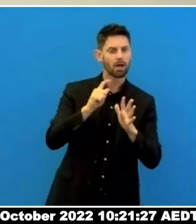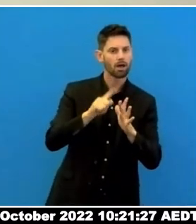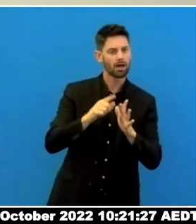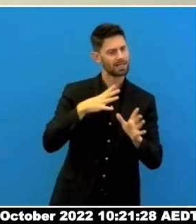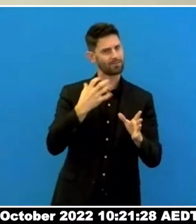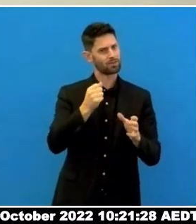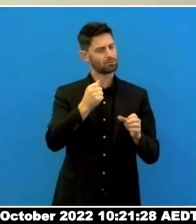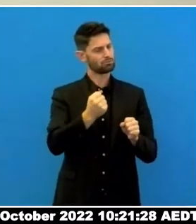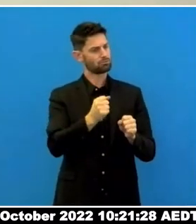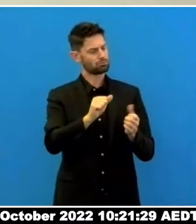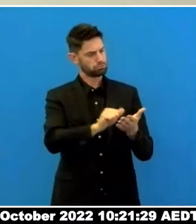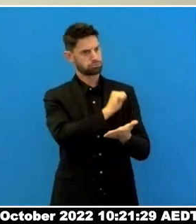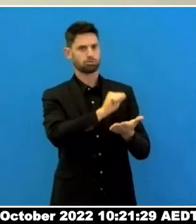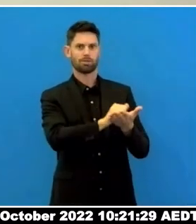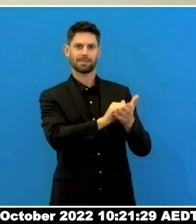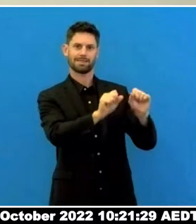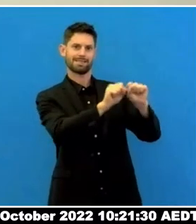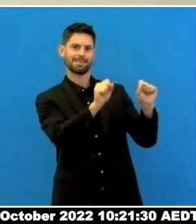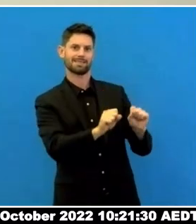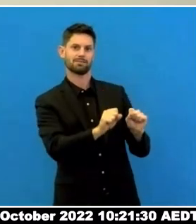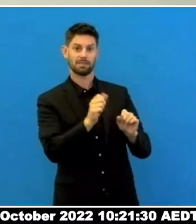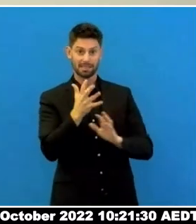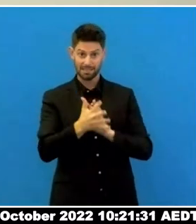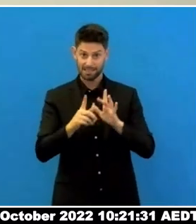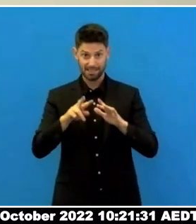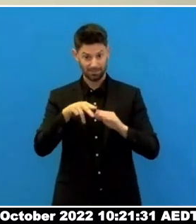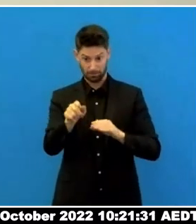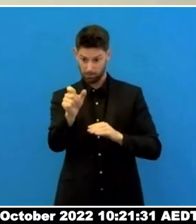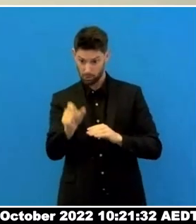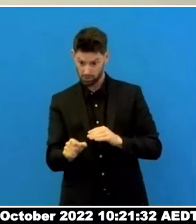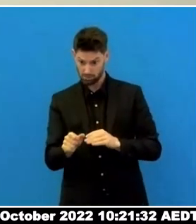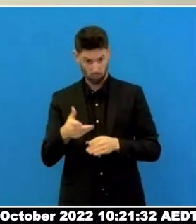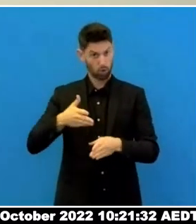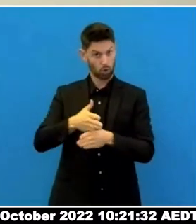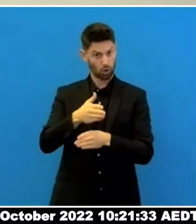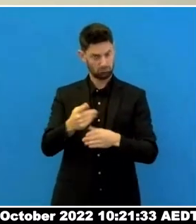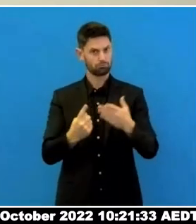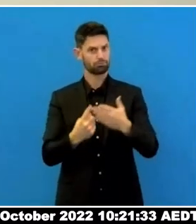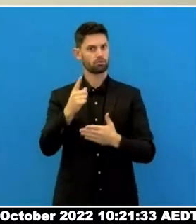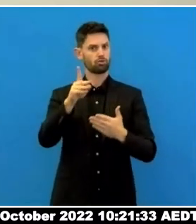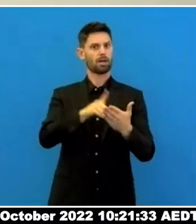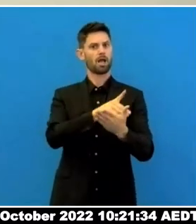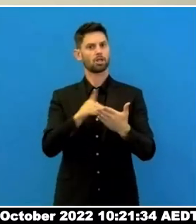who experience racial discrimination within their workplace. Enforcement mechanisms are also needed.